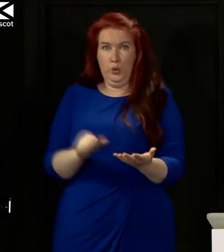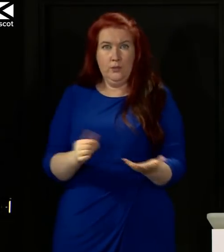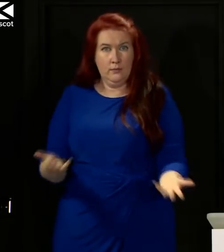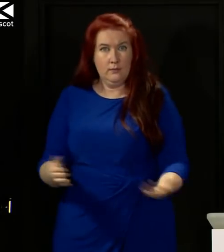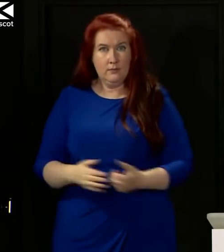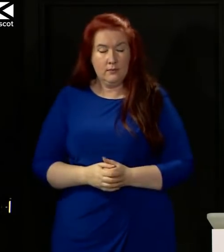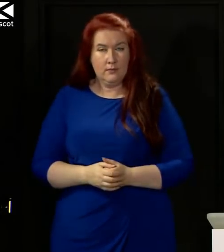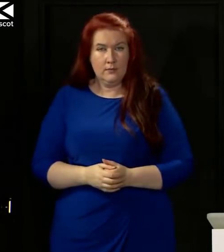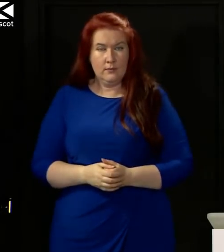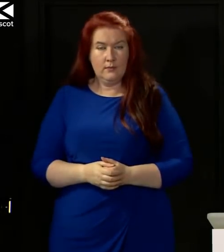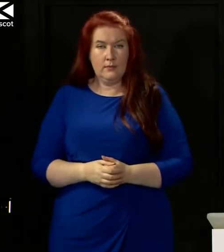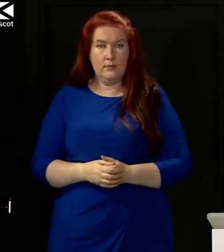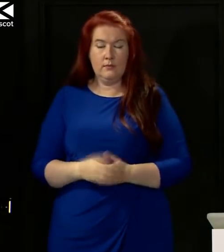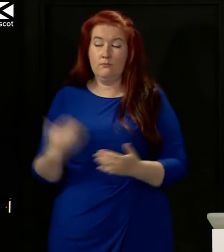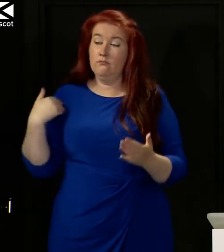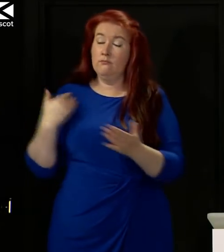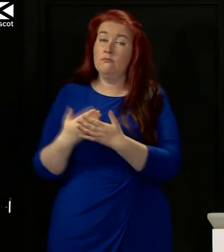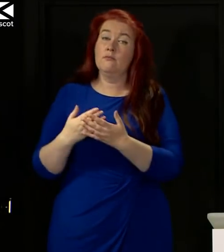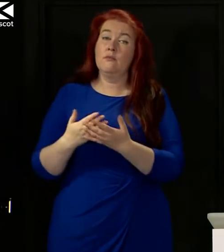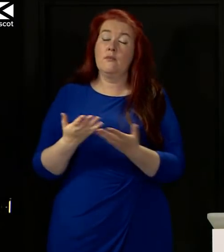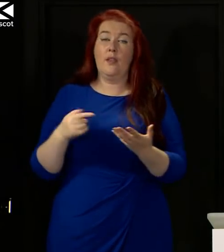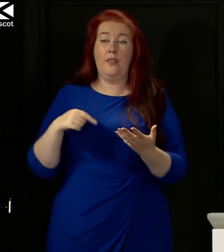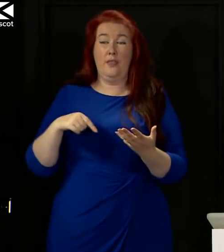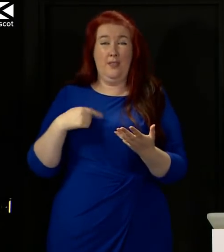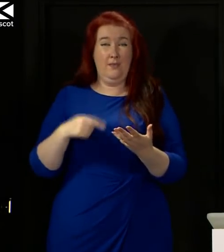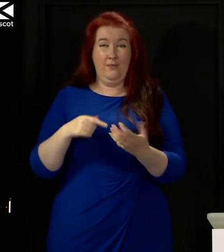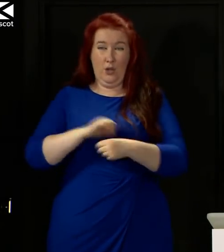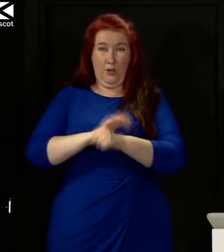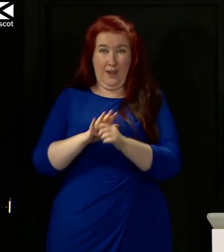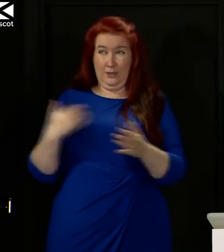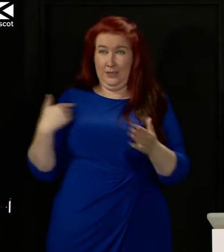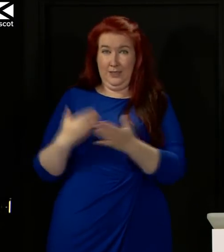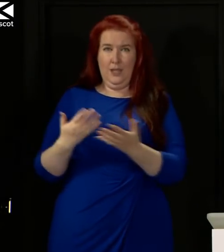crisis just tried to take responsibility for the decisions that I have as First Minister